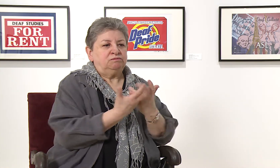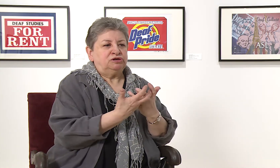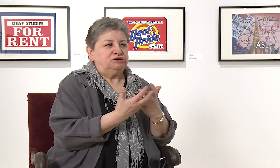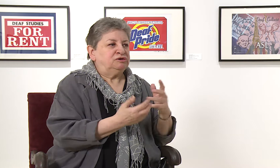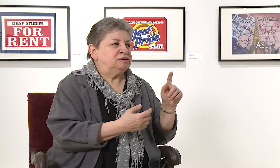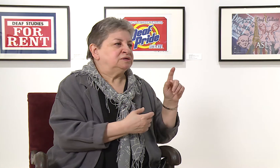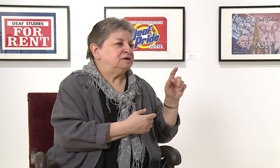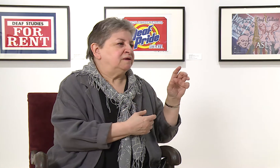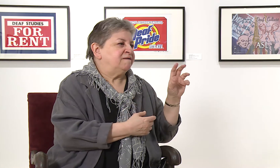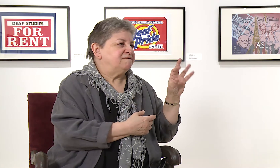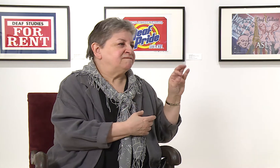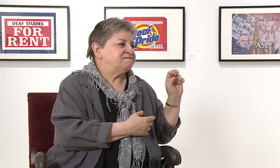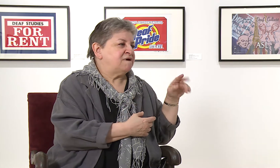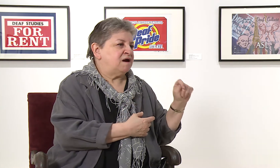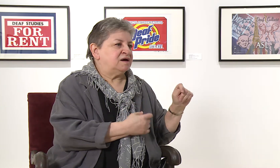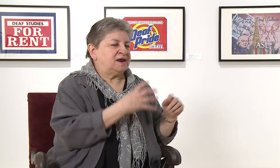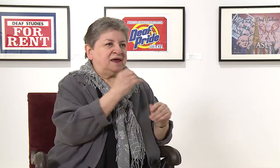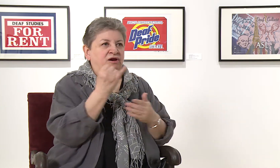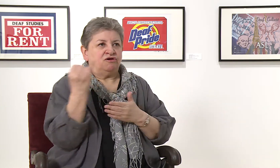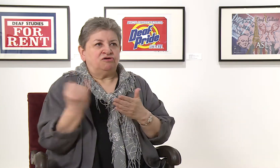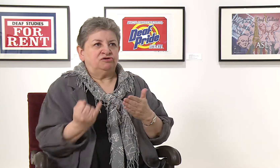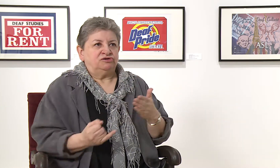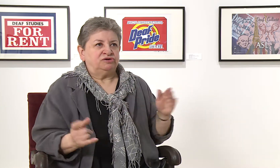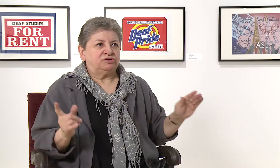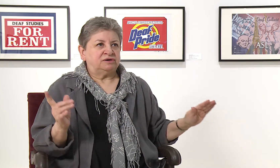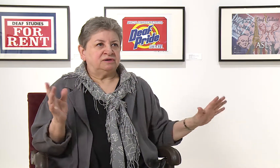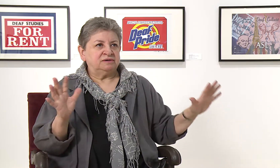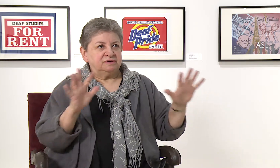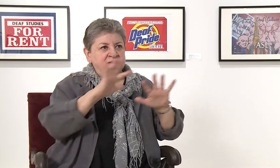in merging font and art into a new medium.